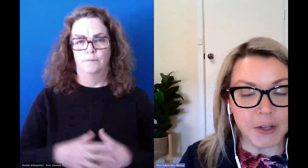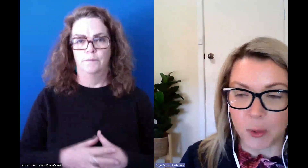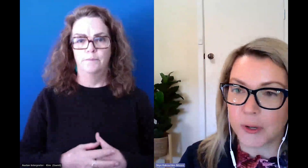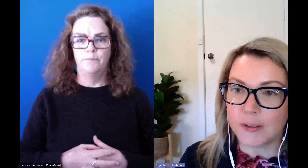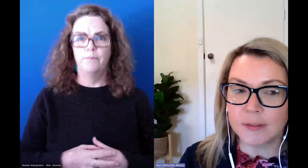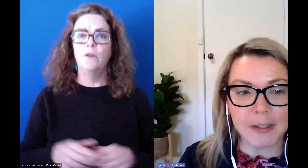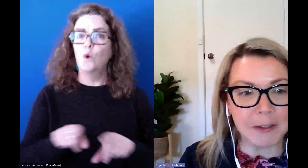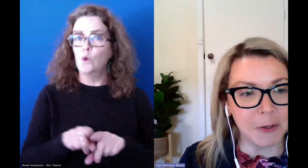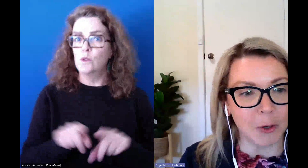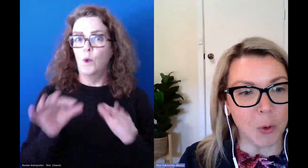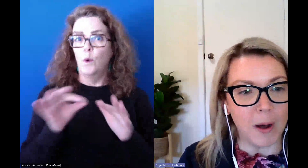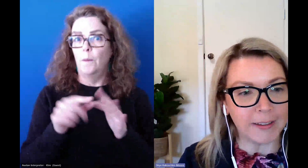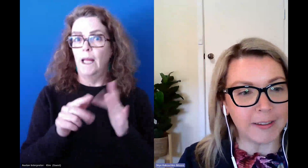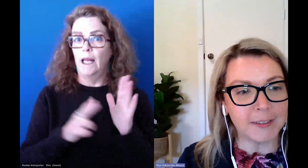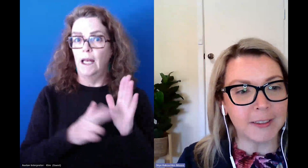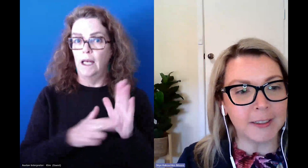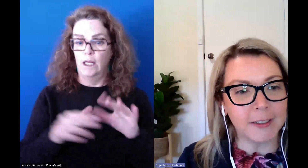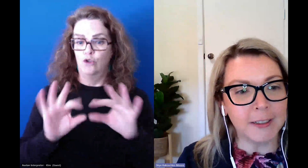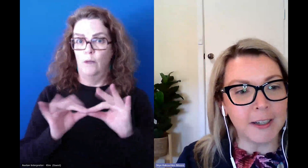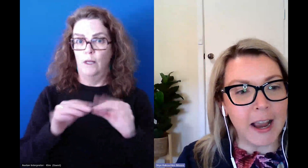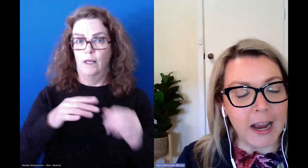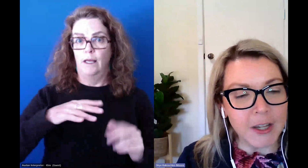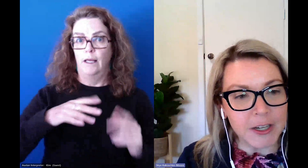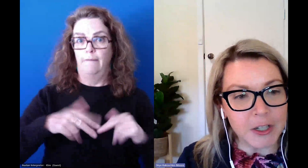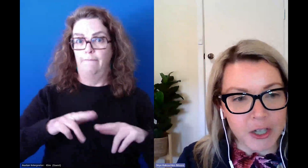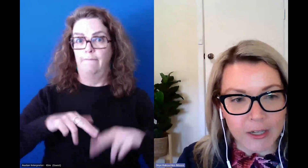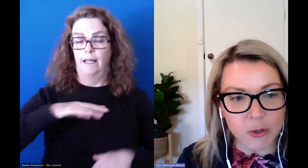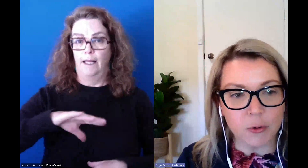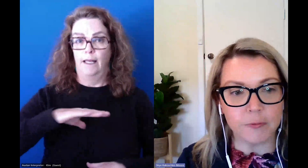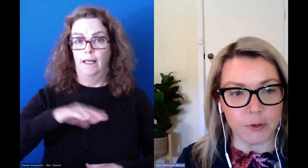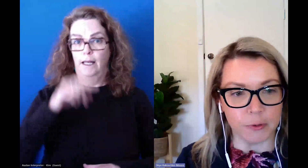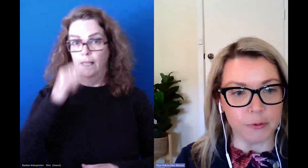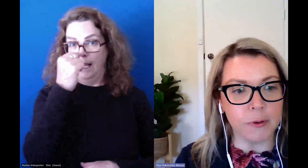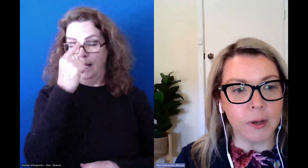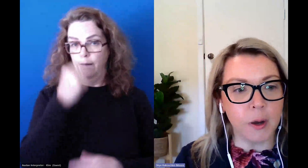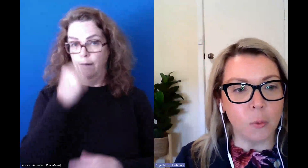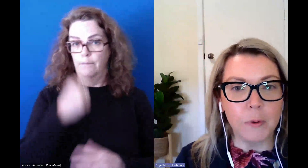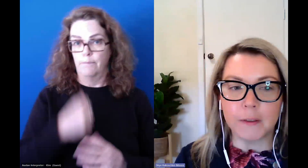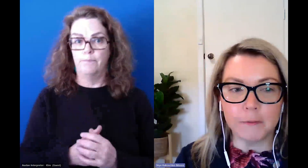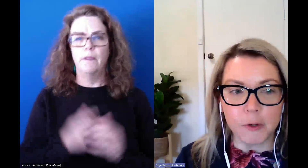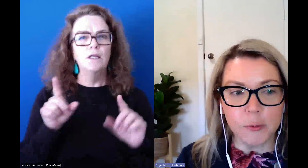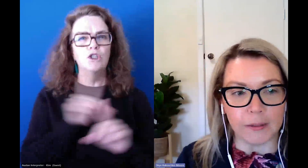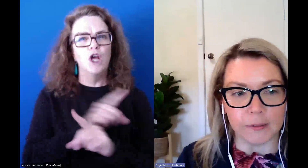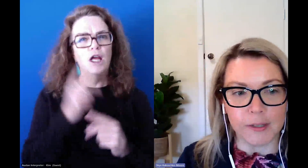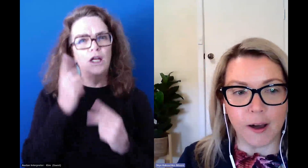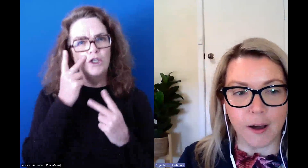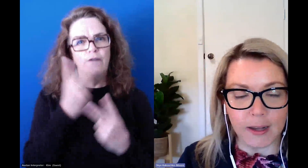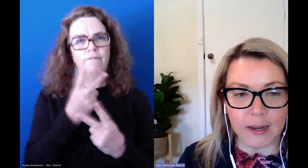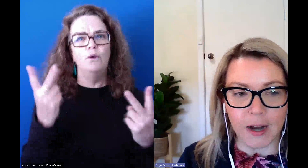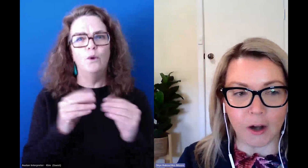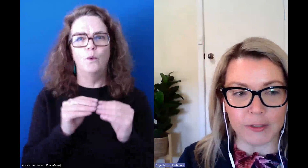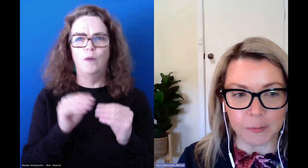interpreter if you require, and you can change your view with the view button to highlight the current